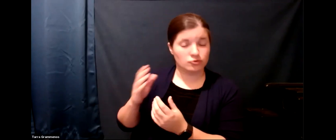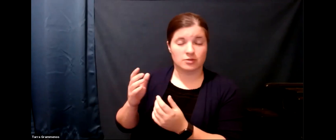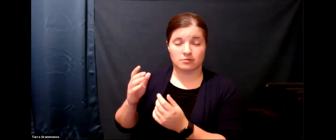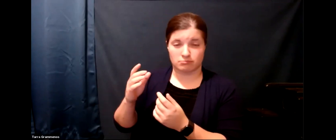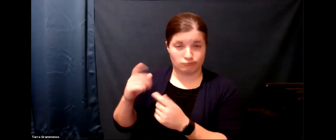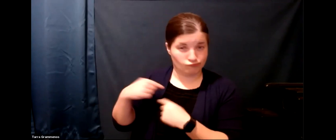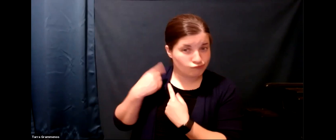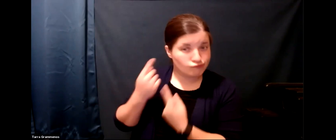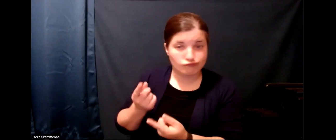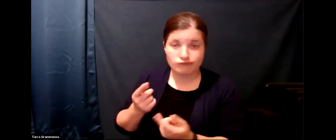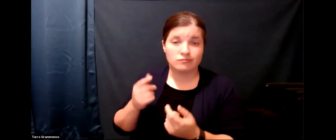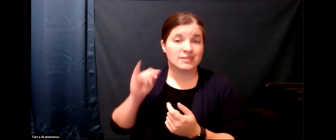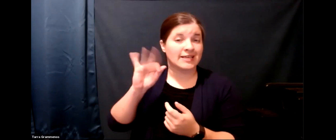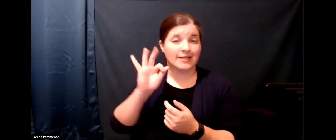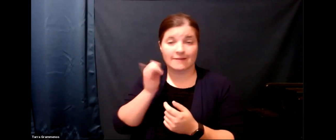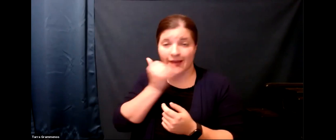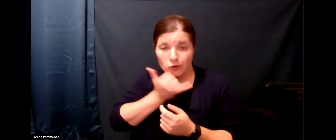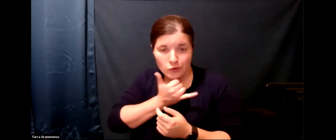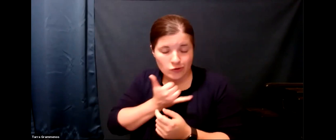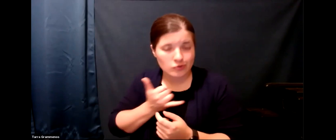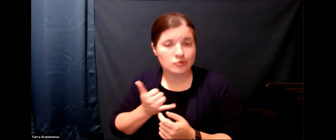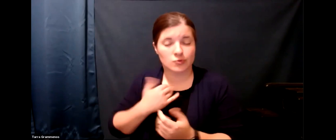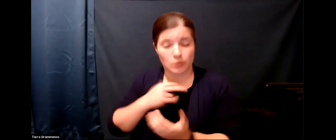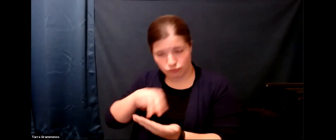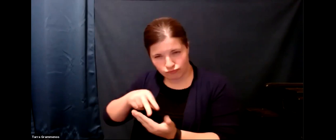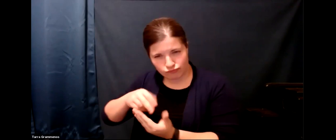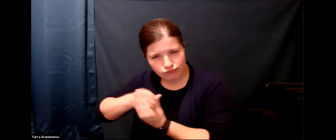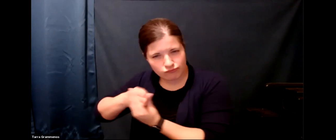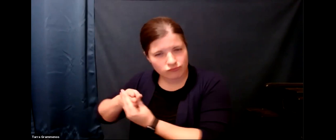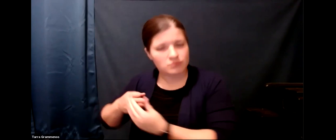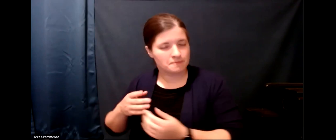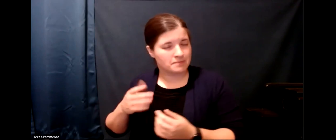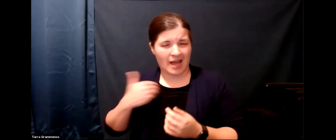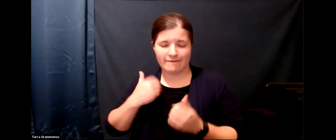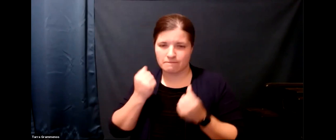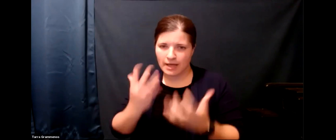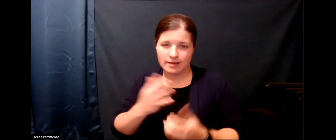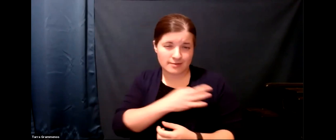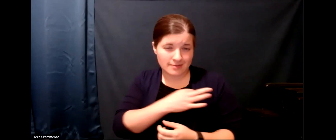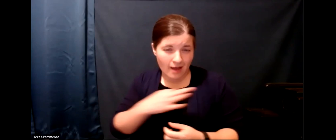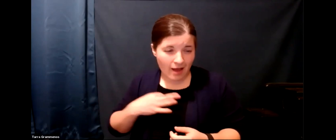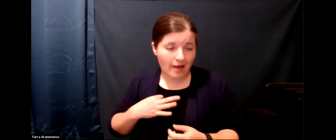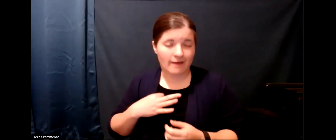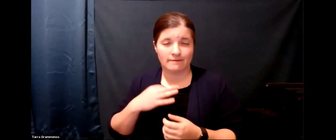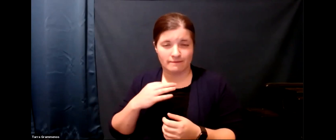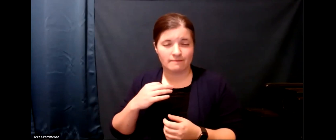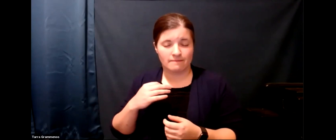there are any errors. We have a lot of staff, a dedicated staff who are doing